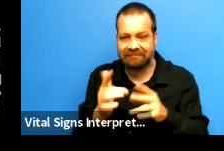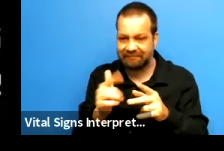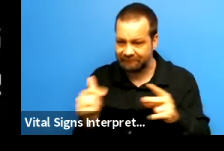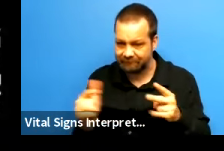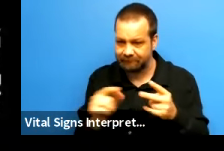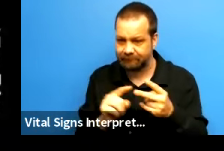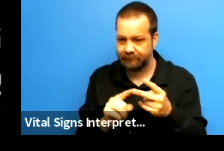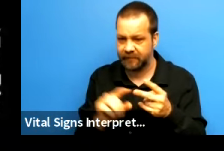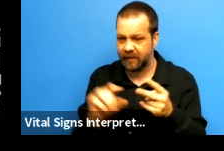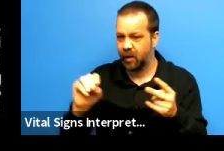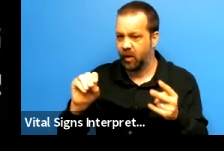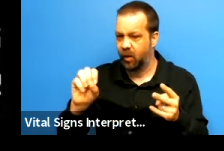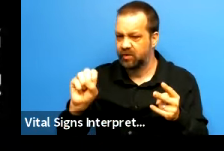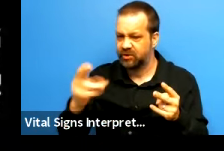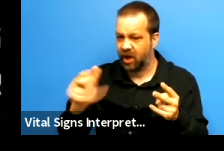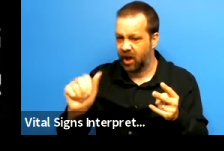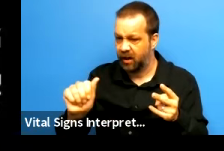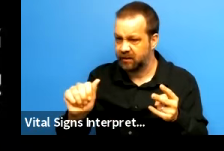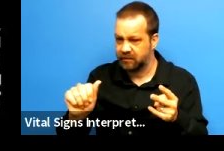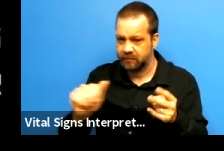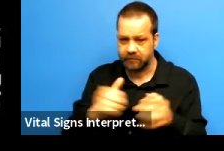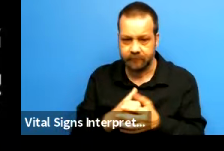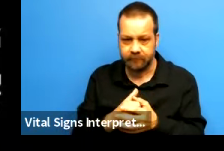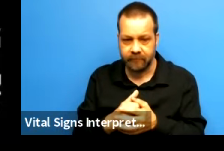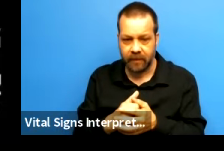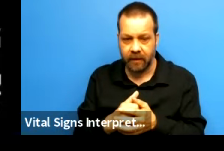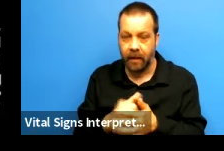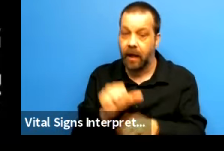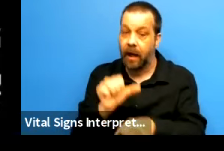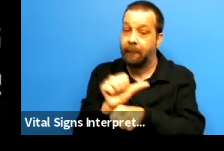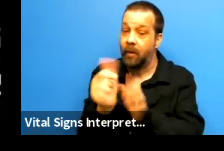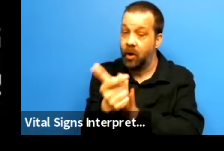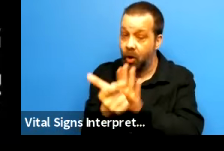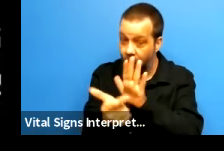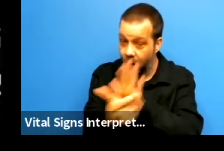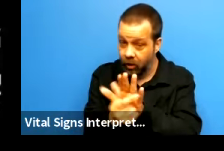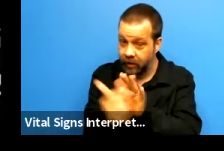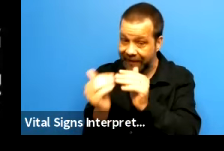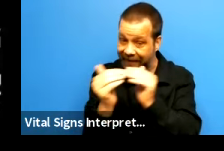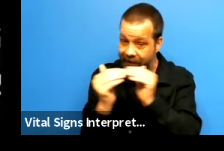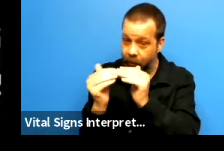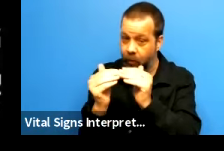employment law and equal employment opportunity commission;